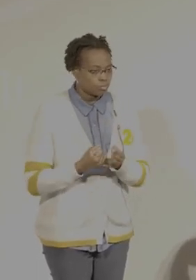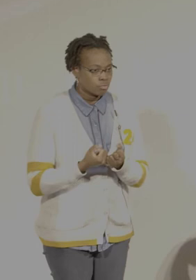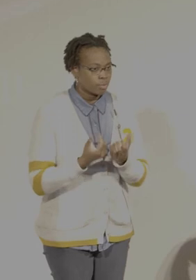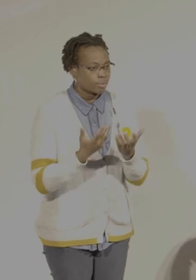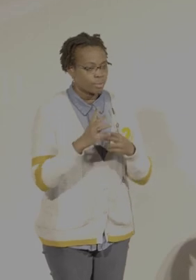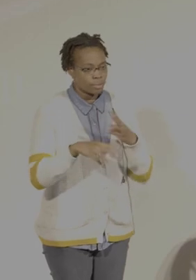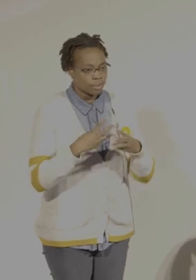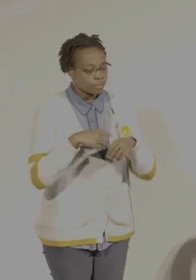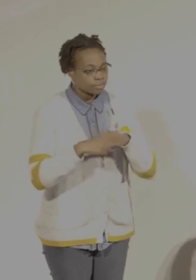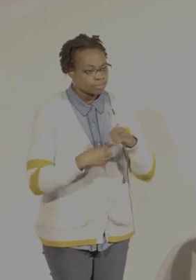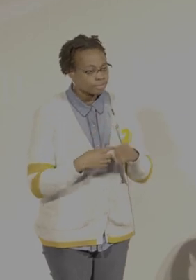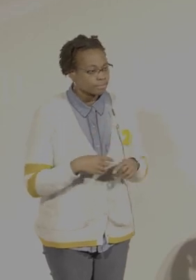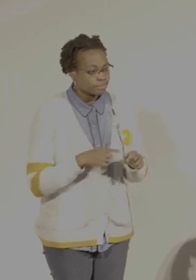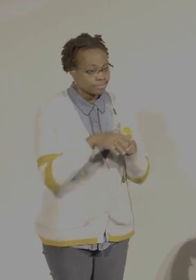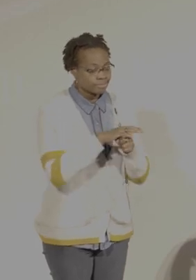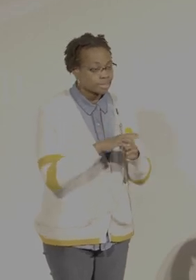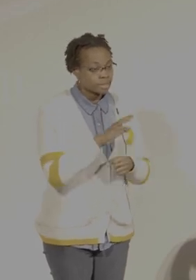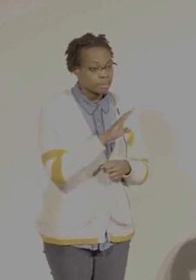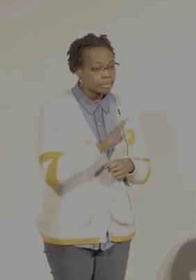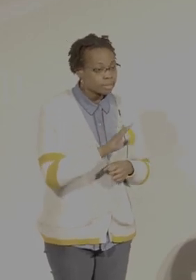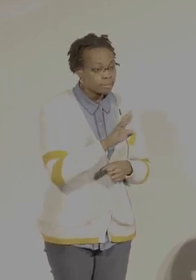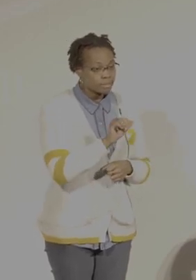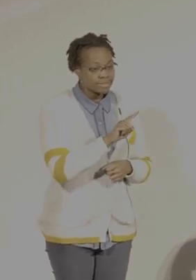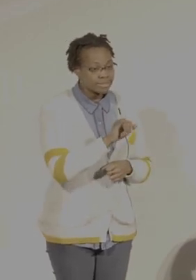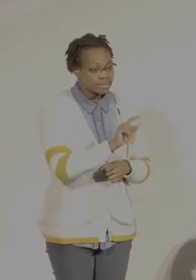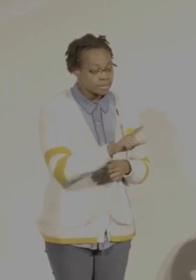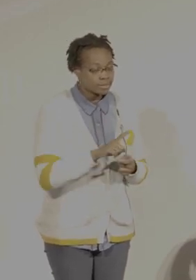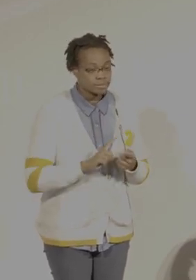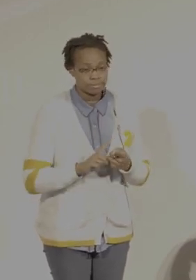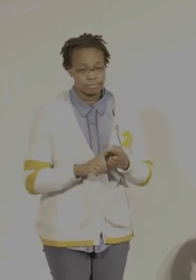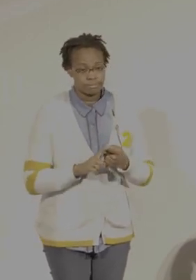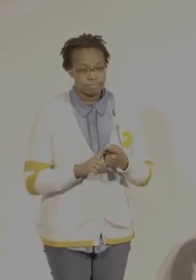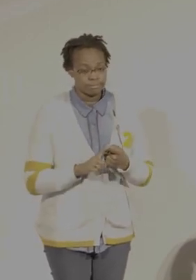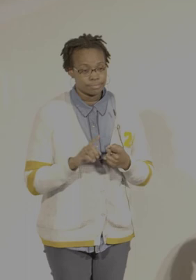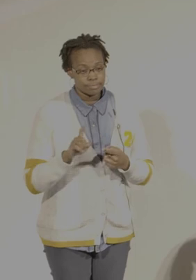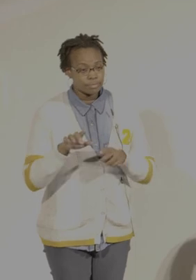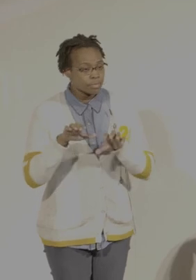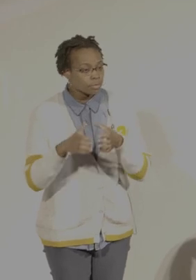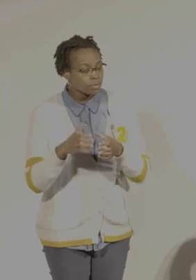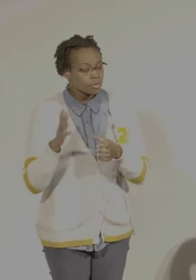We look at Jair Bolsonaro in Brazil or we look at the administration that used to occupy